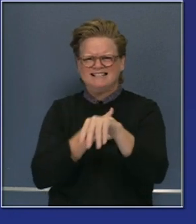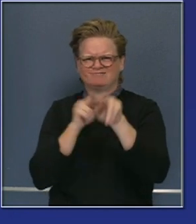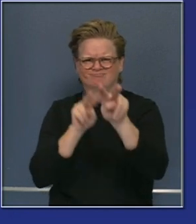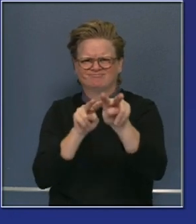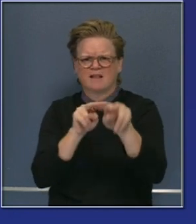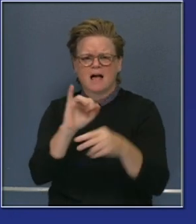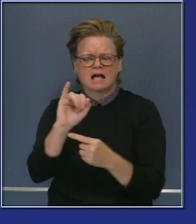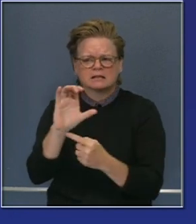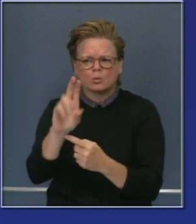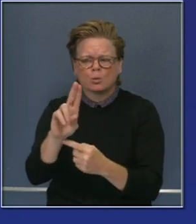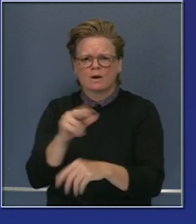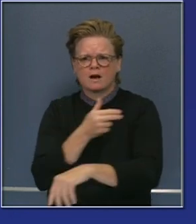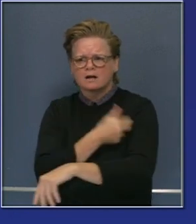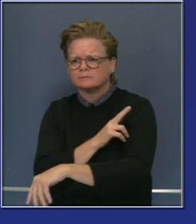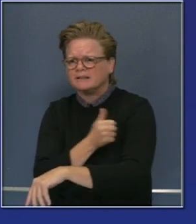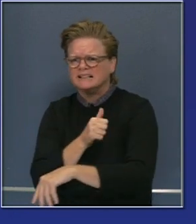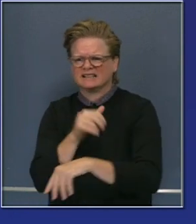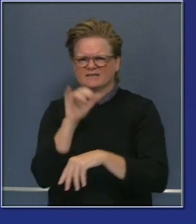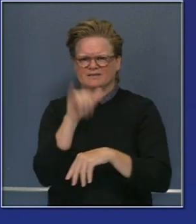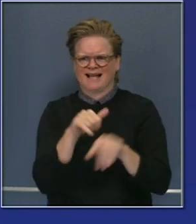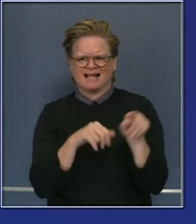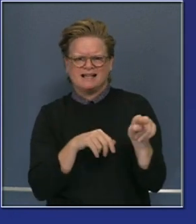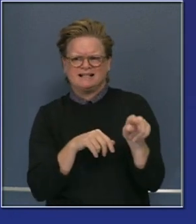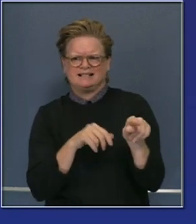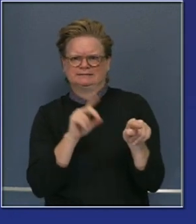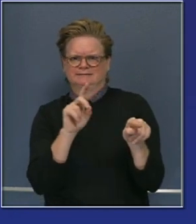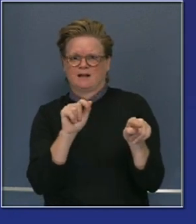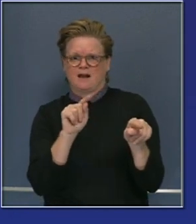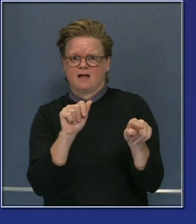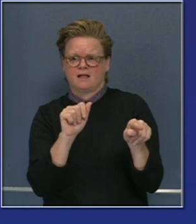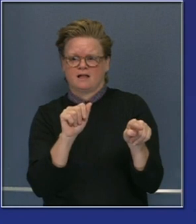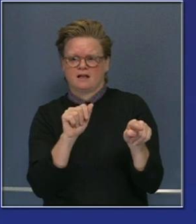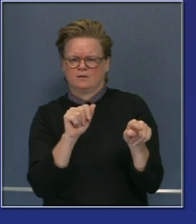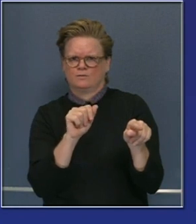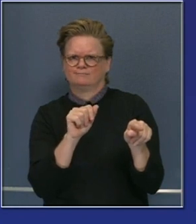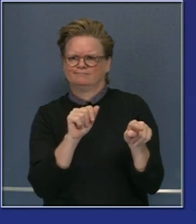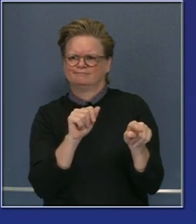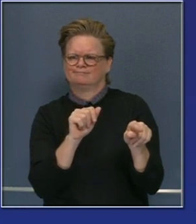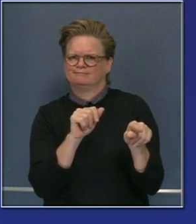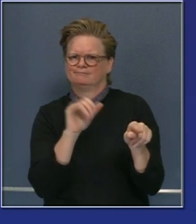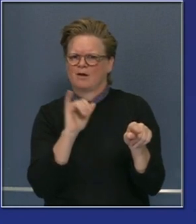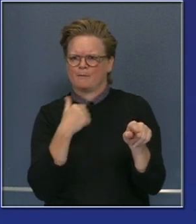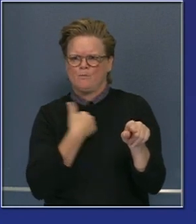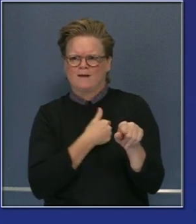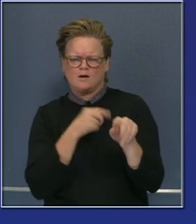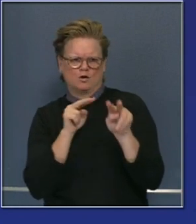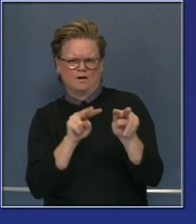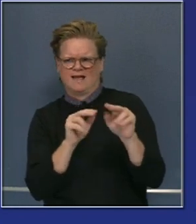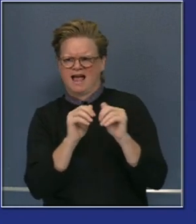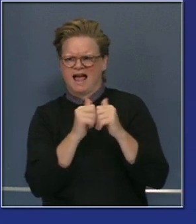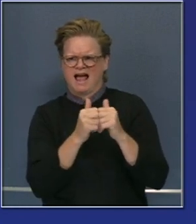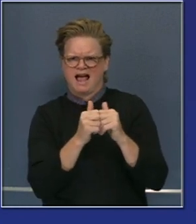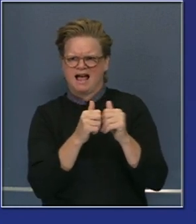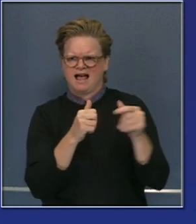ABANDONING THE NOTION OF ICU CAPACITY AND HOSPITALIZATION CAPACITY AND THE OTHER CRITERIA